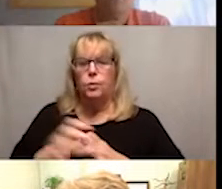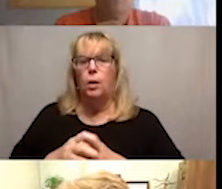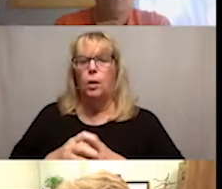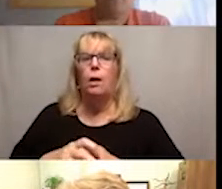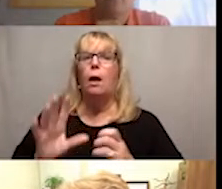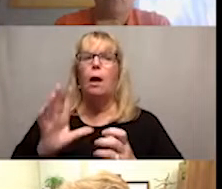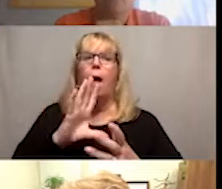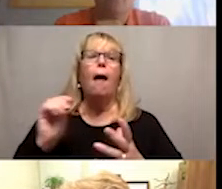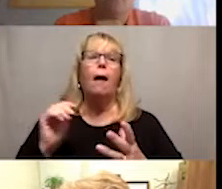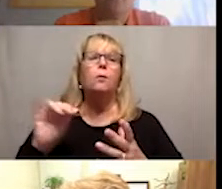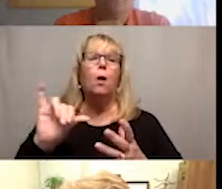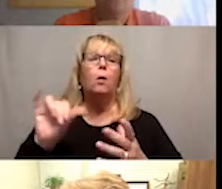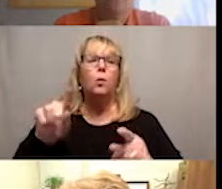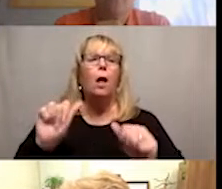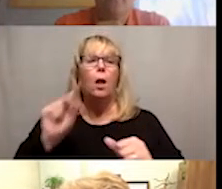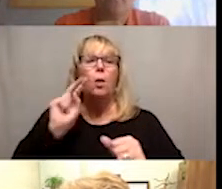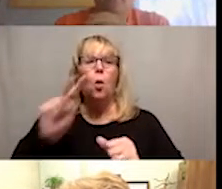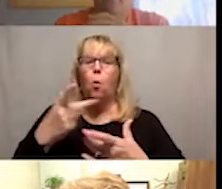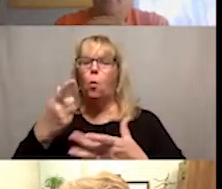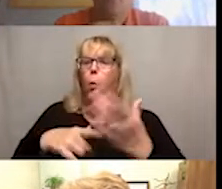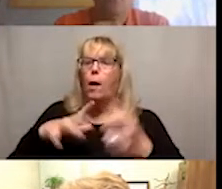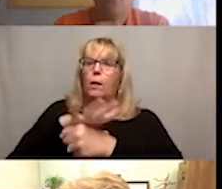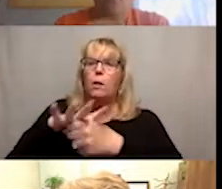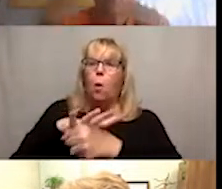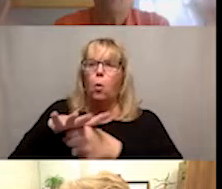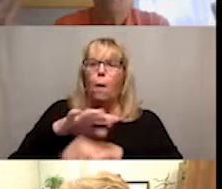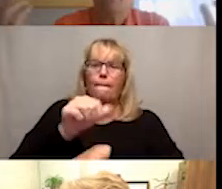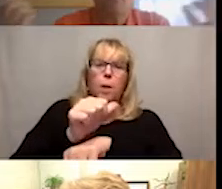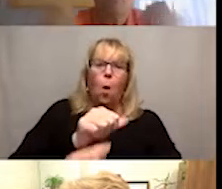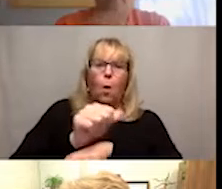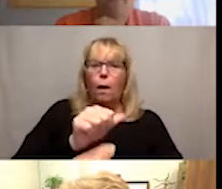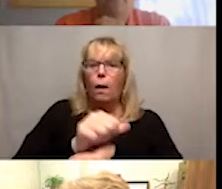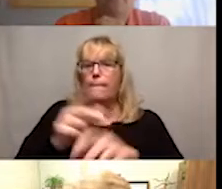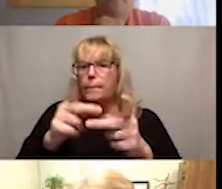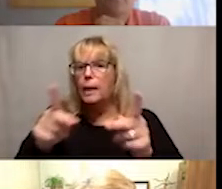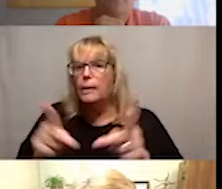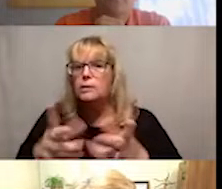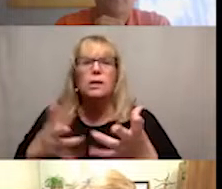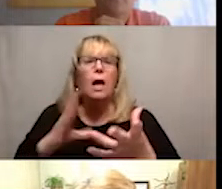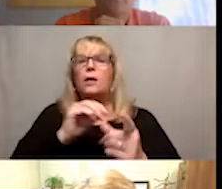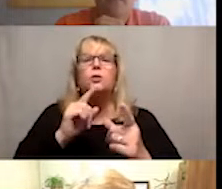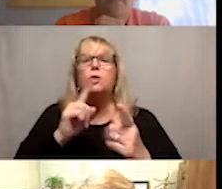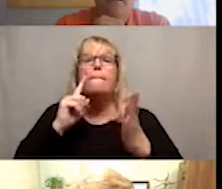a look at local employers in their area or or exploring any interest the student may have